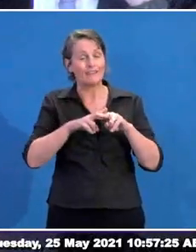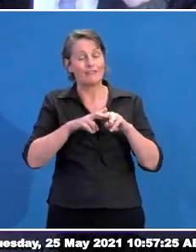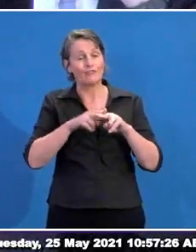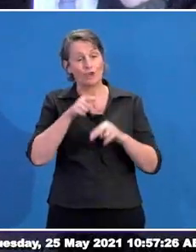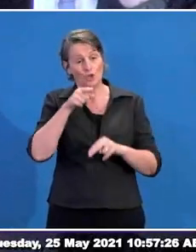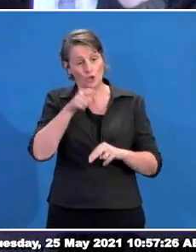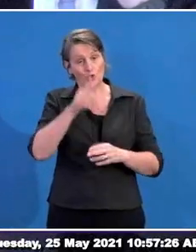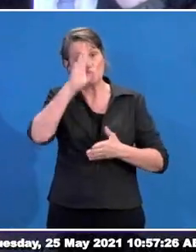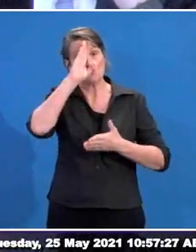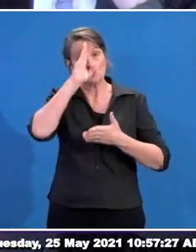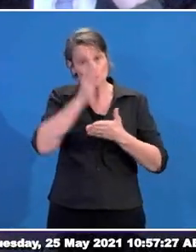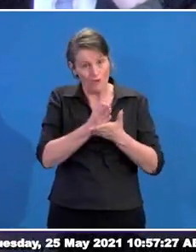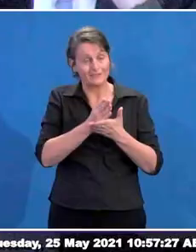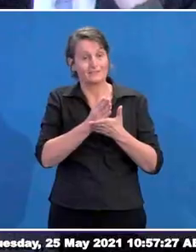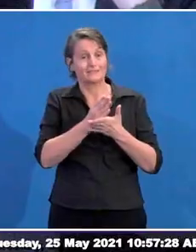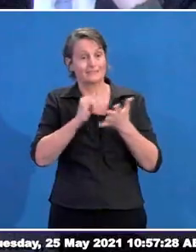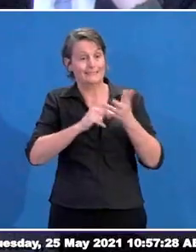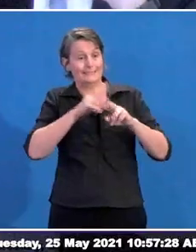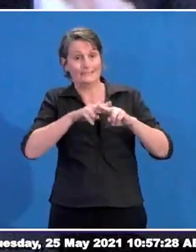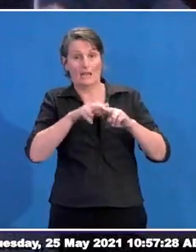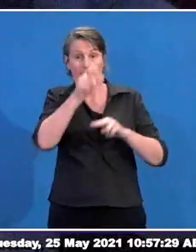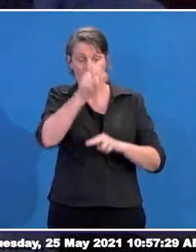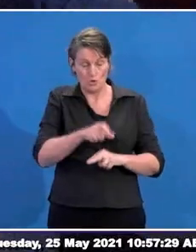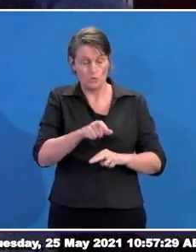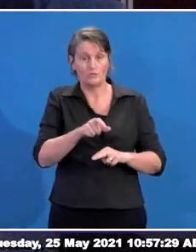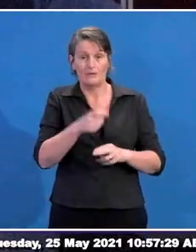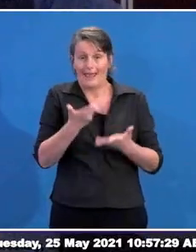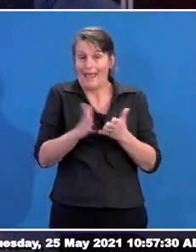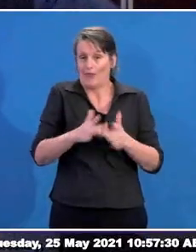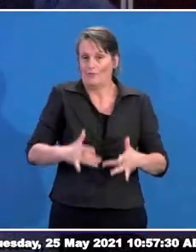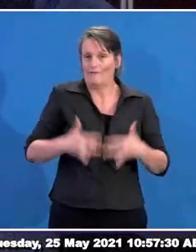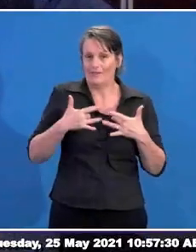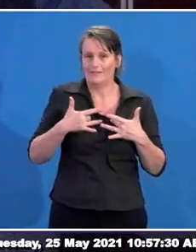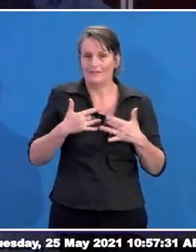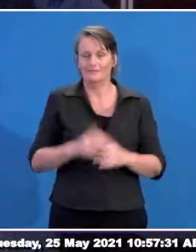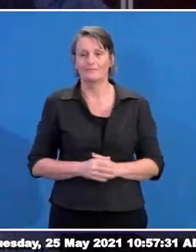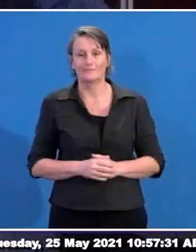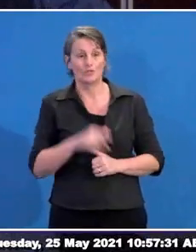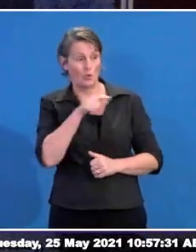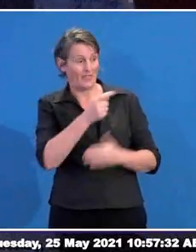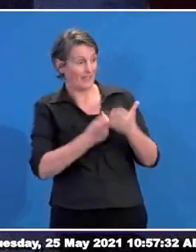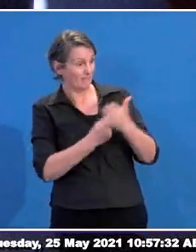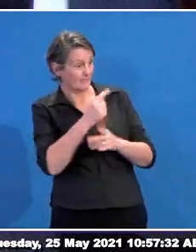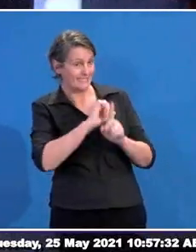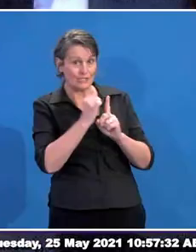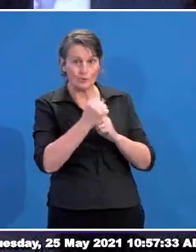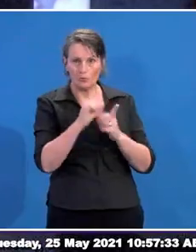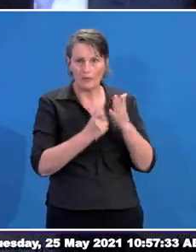(CROSSTALK) And what happens in that circumstance, in terms of somebody